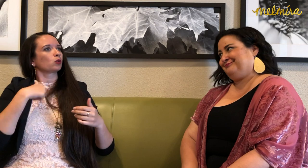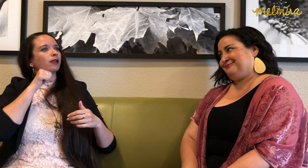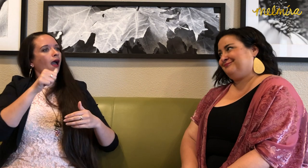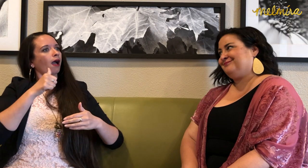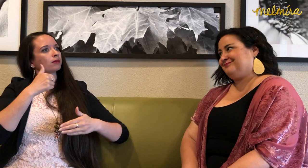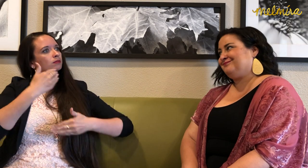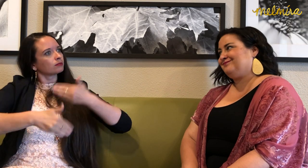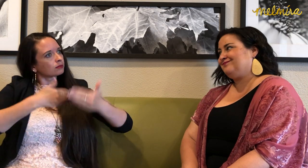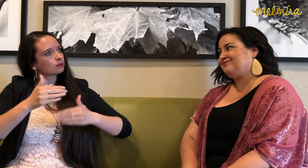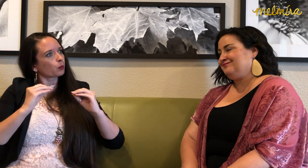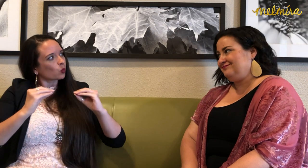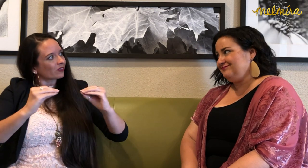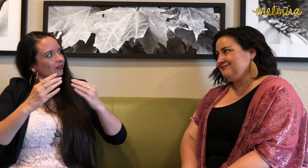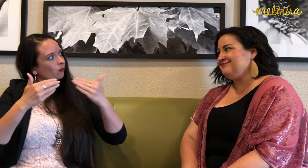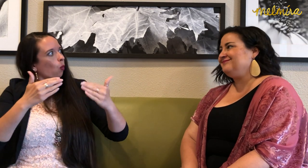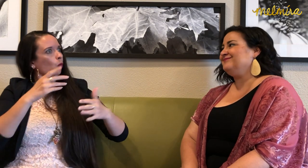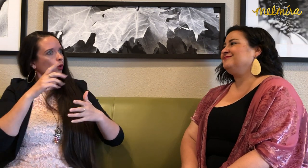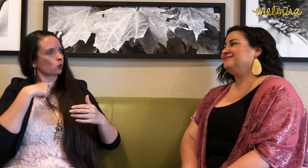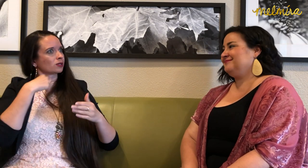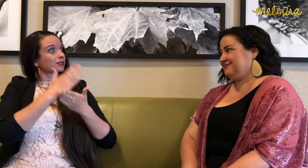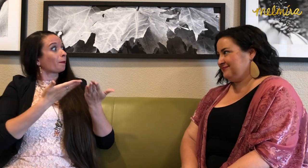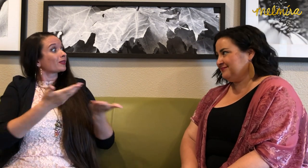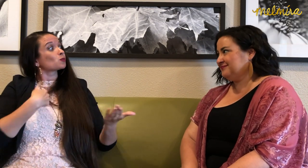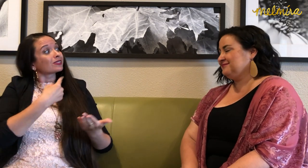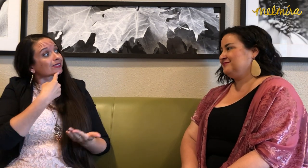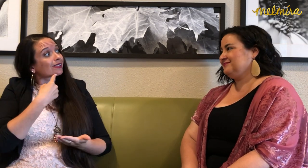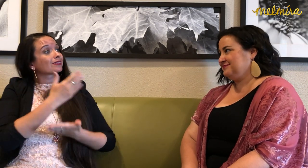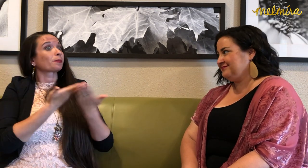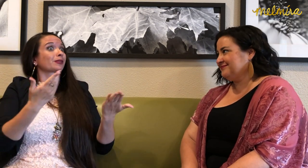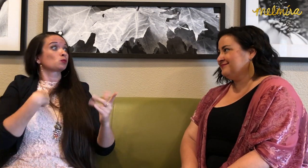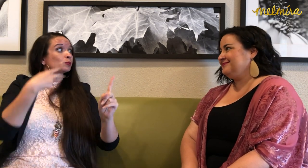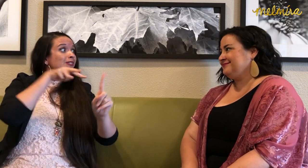We're not moving forward... some things we say and some